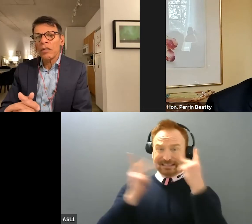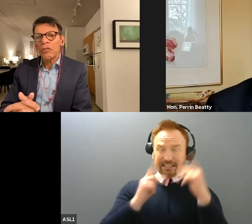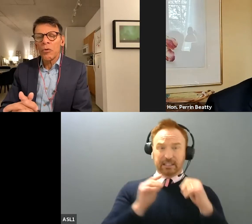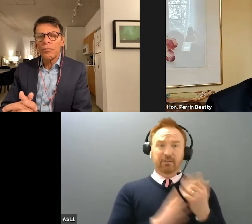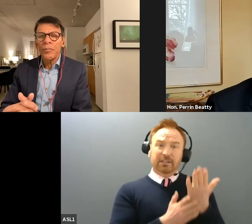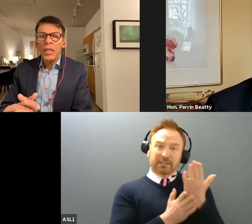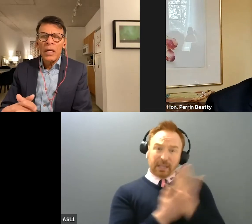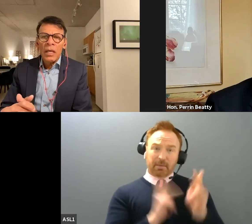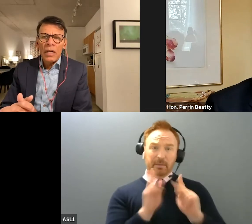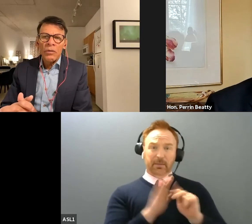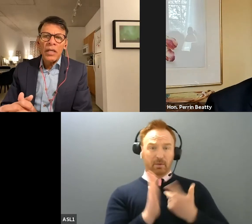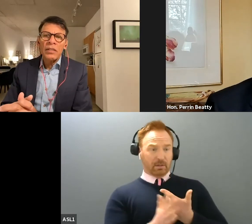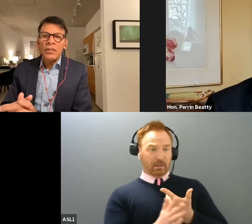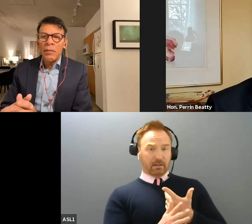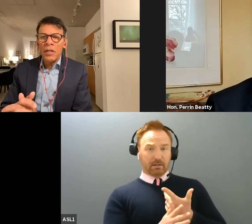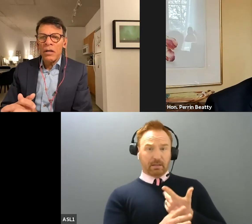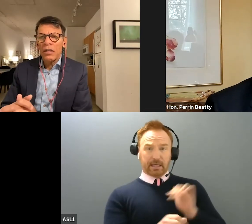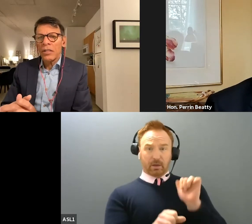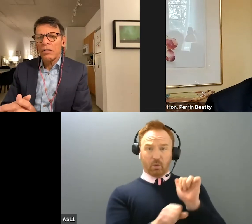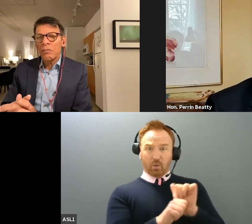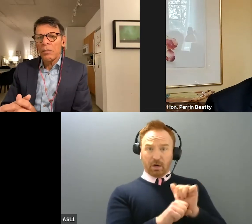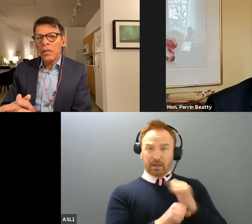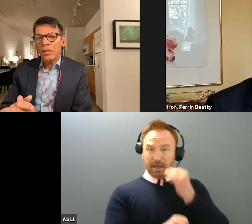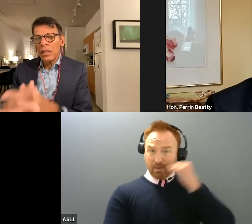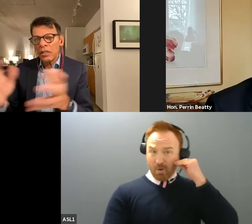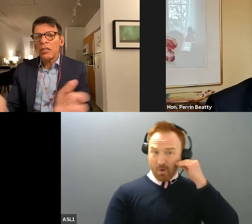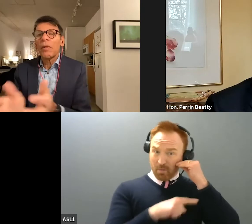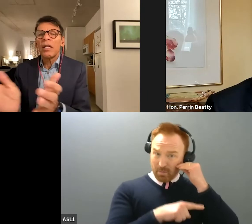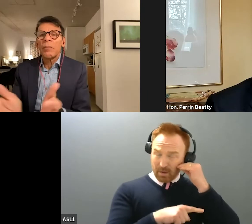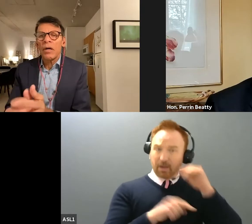for home. But I don't think it's the same in the context of people, because the accessibility part